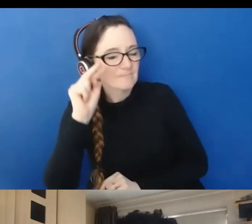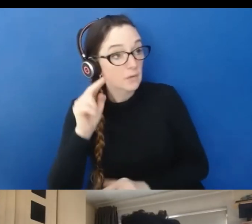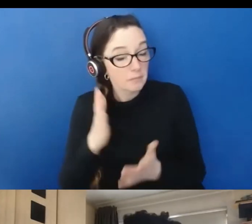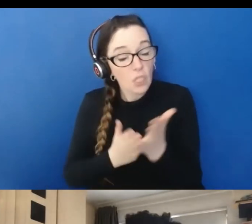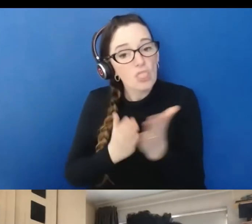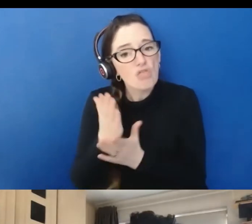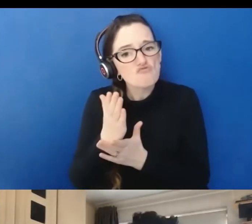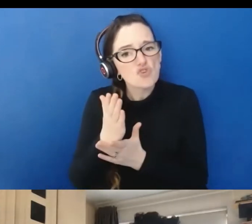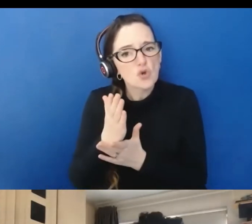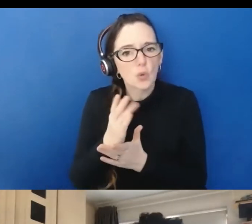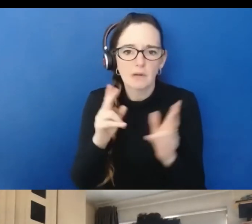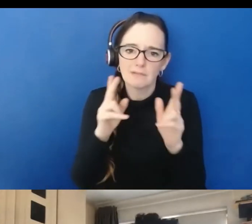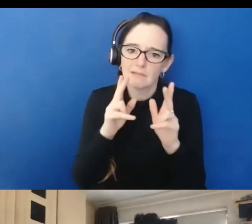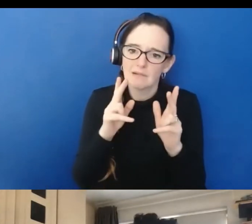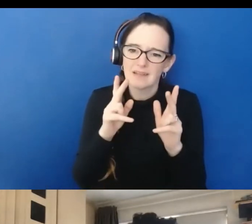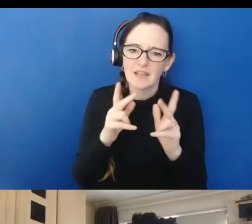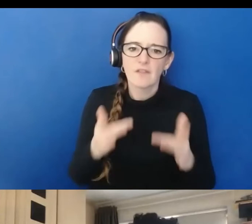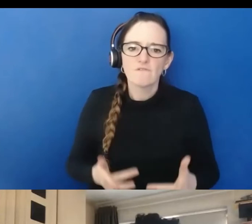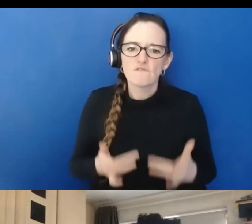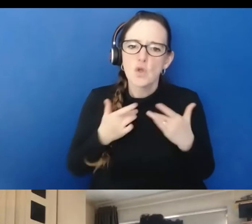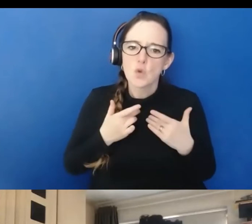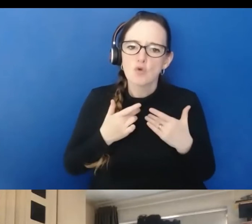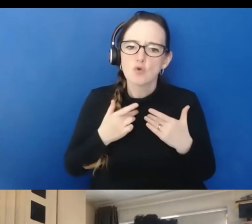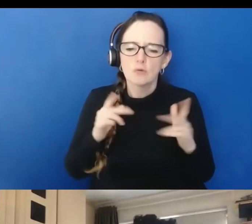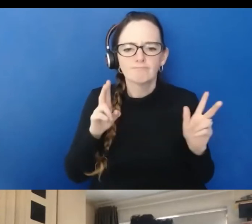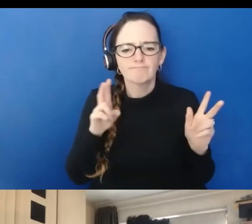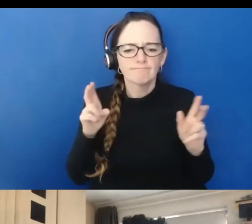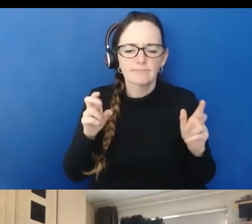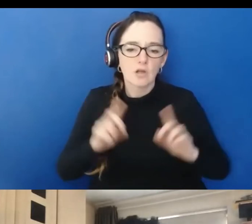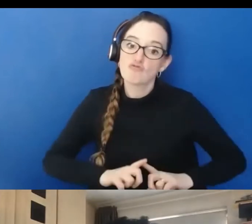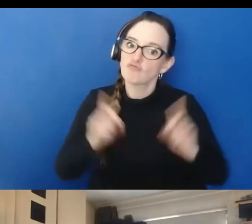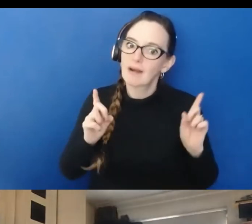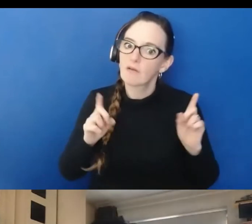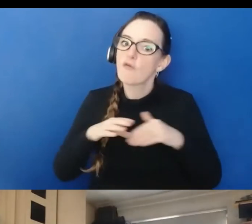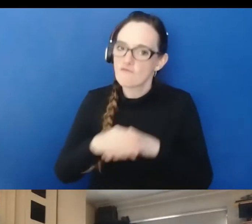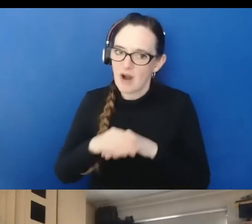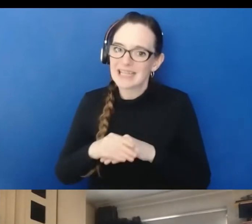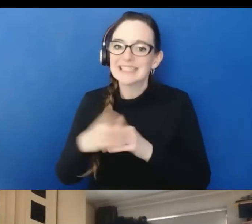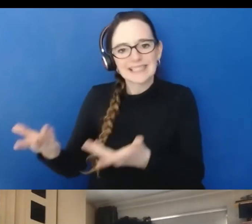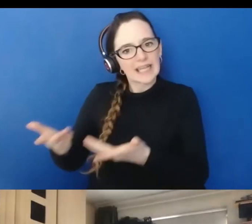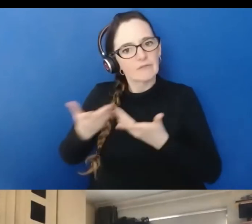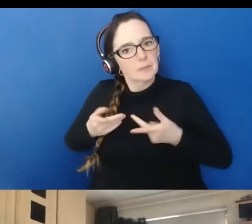it has certainly given me a methodology to practice with others.